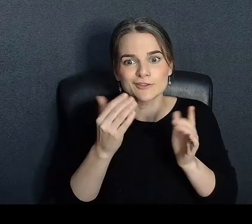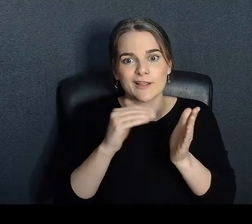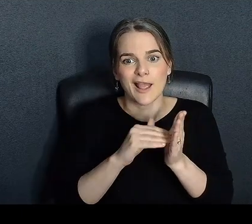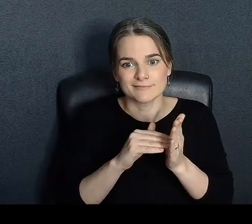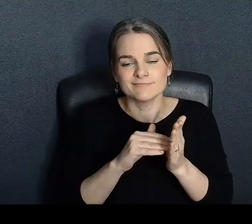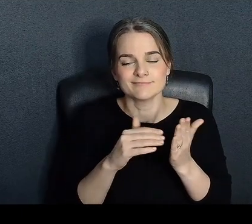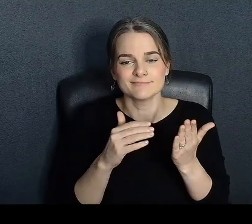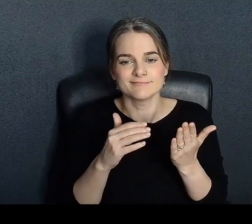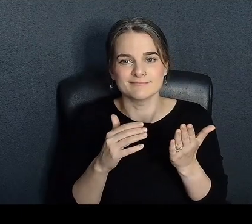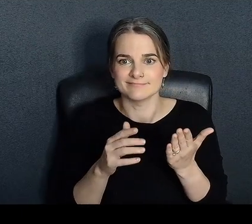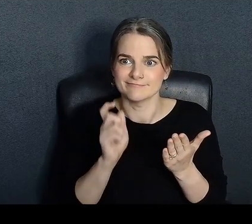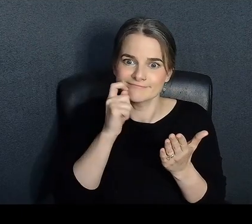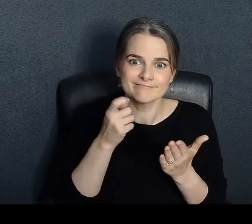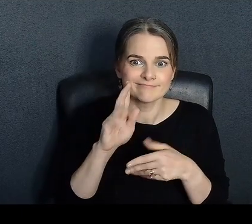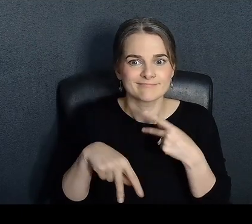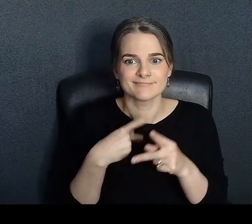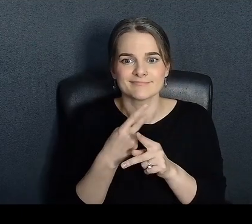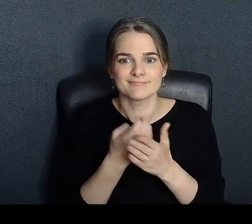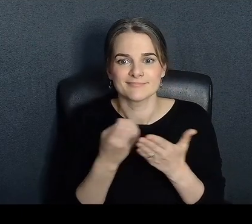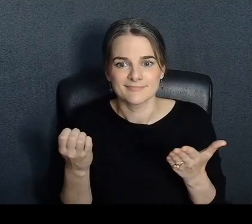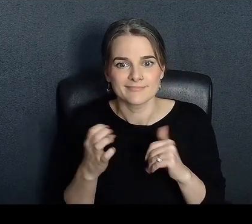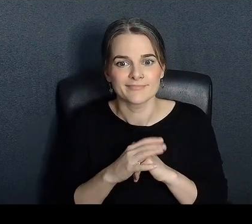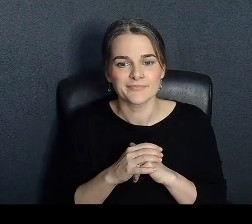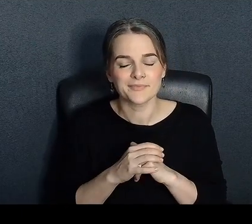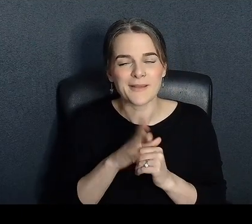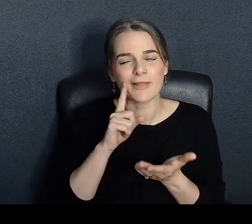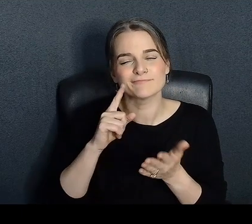We're going to get into smartphones in a little bit,